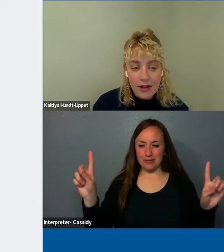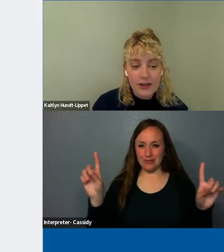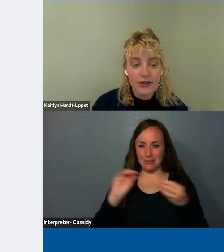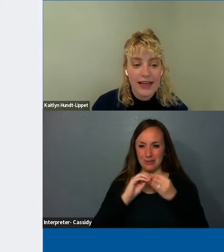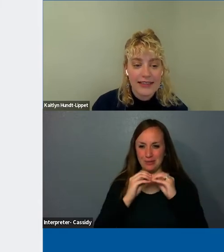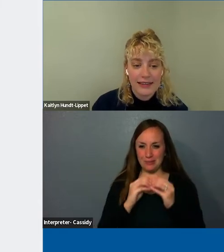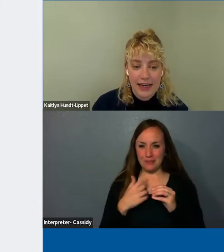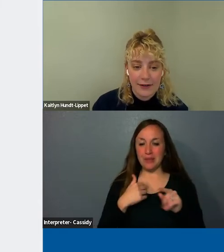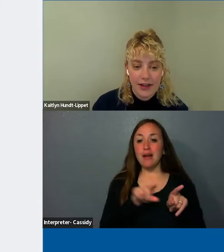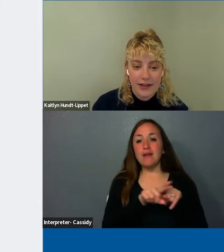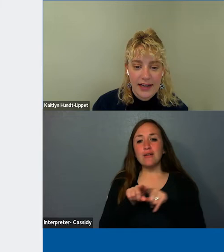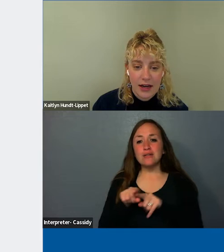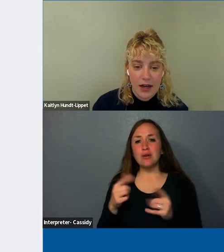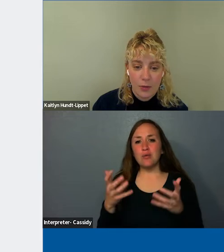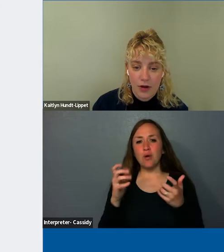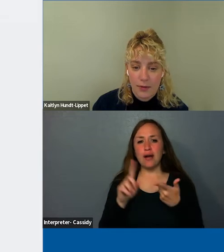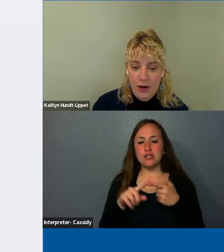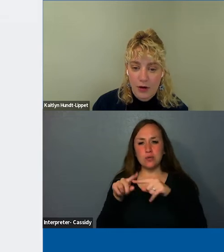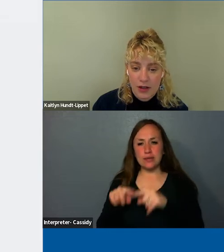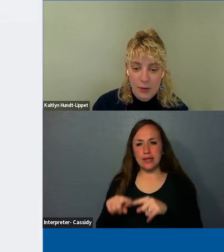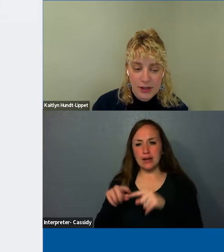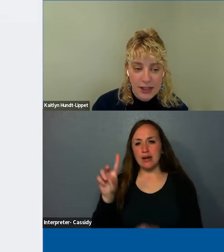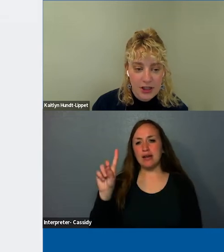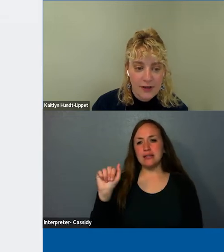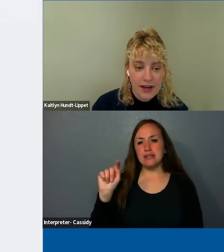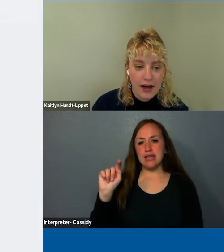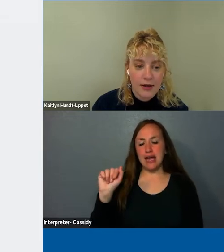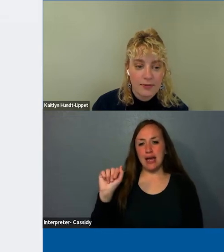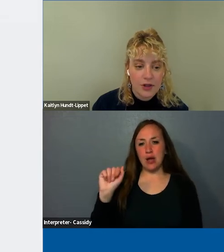I also like to lean heavily on data more than my own interpretation of it,